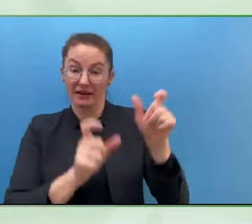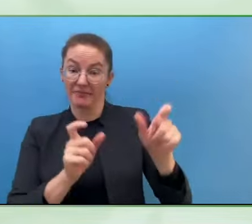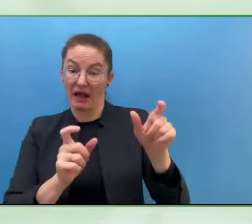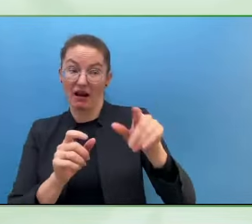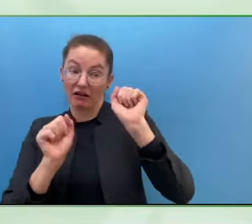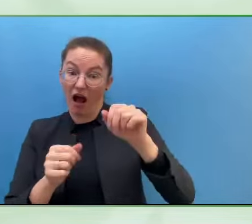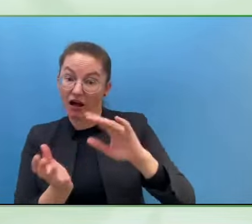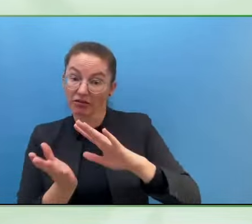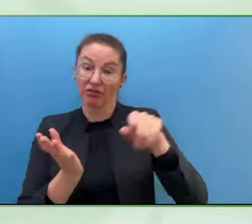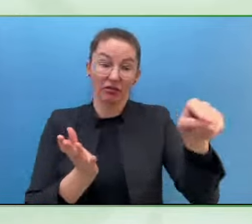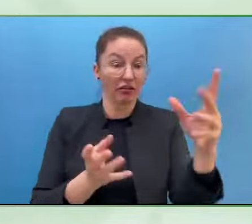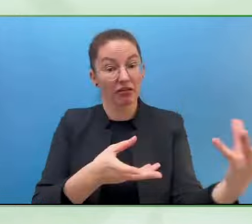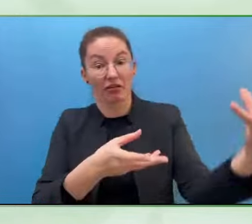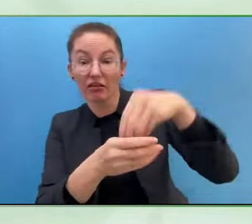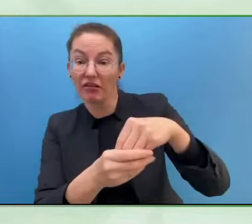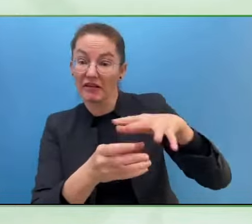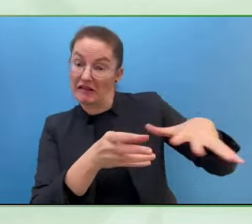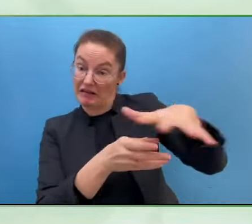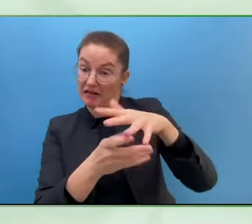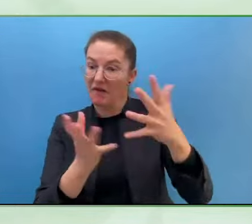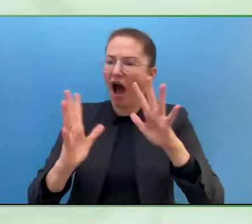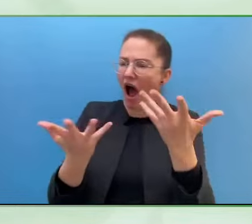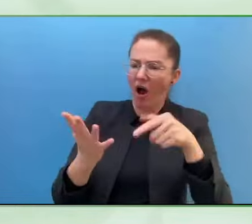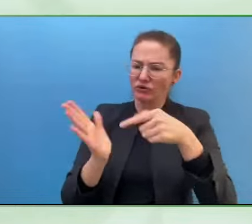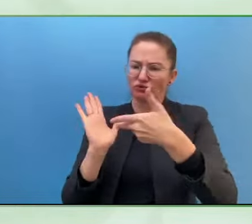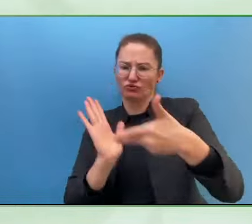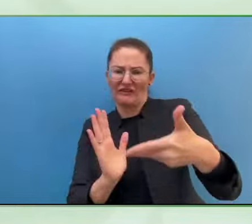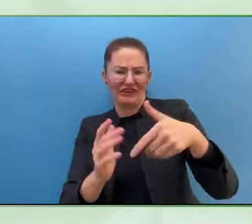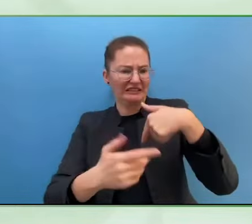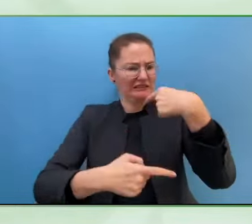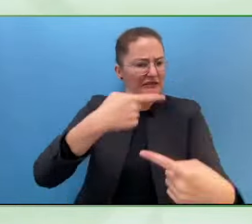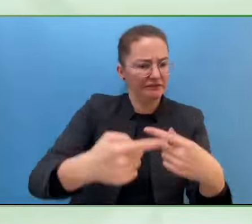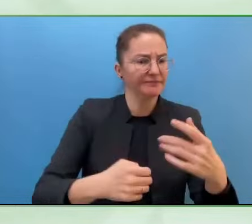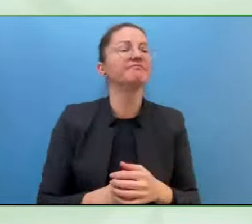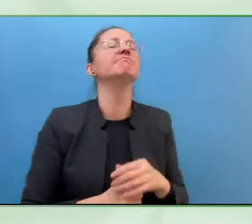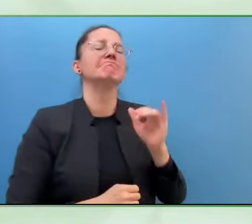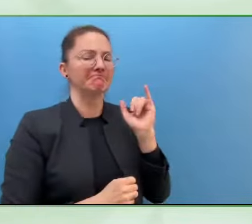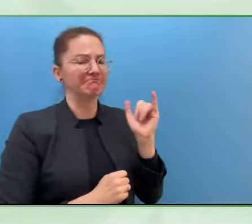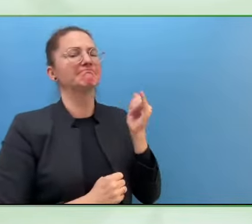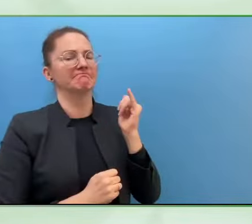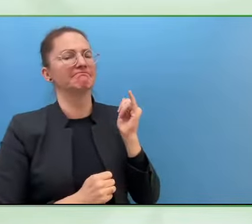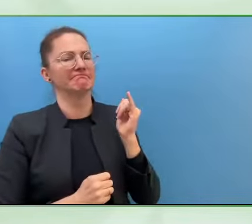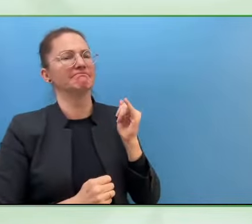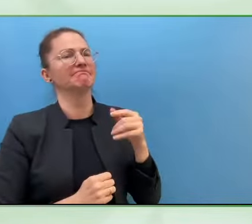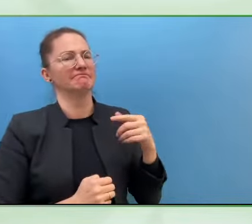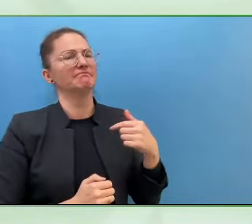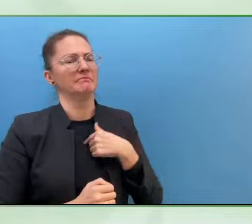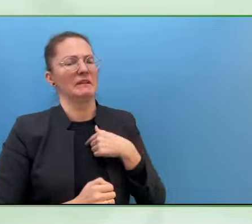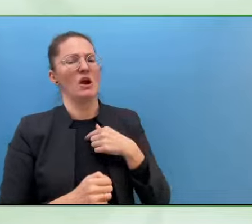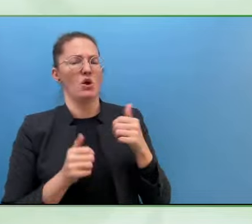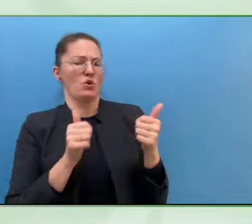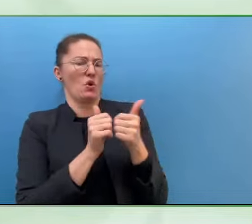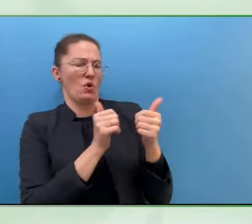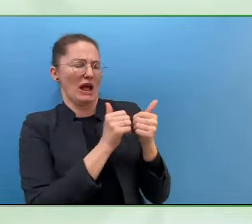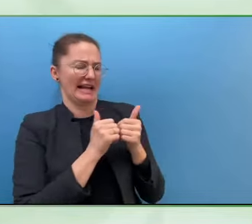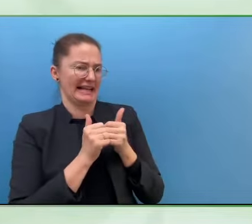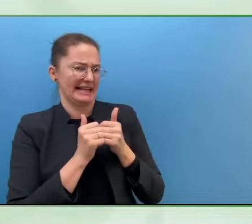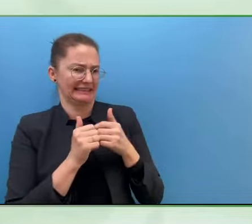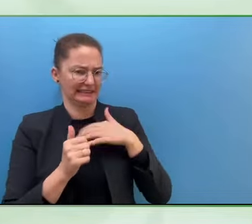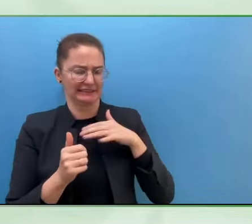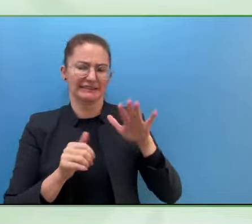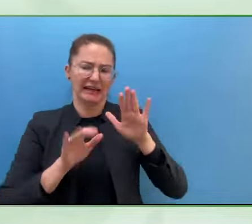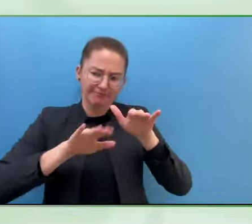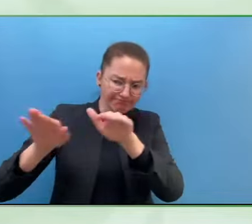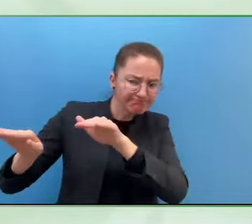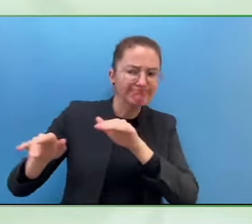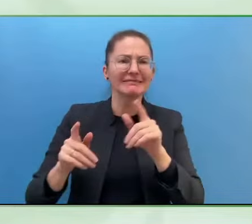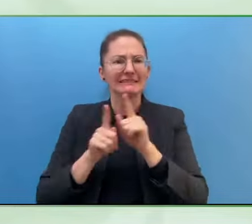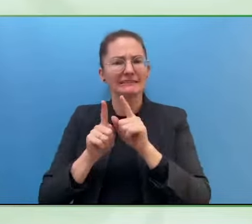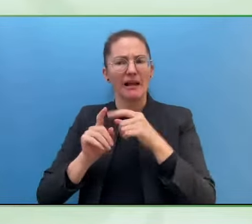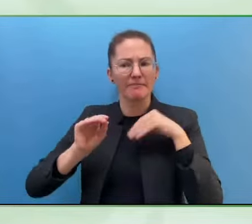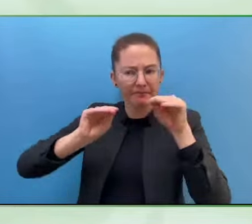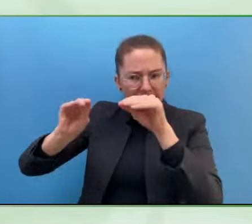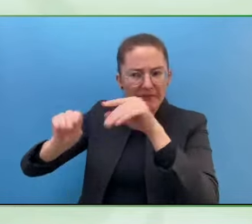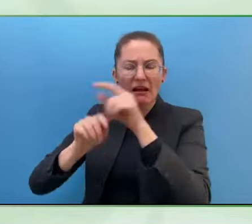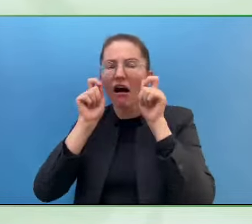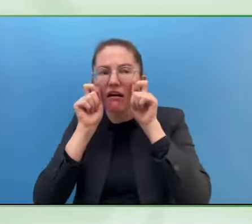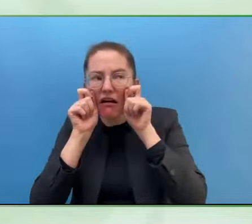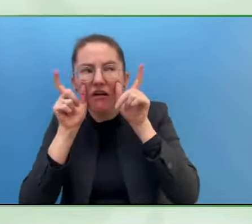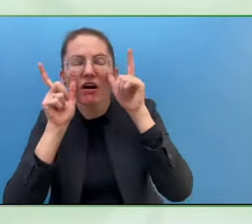That is also crucial because we also have to have the capacity to deal with disabilities